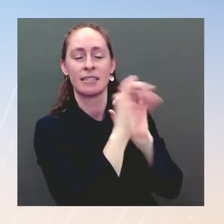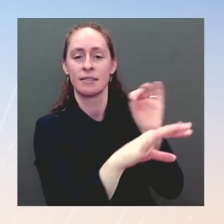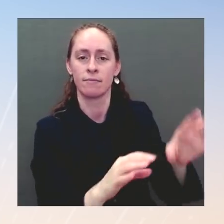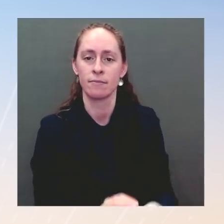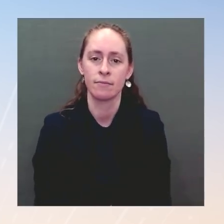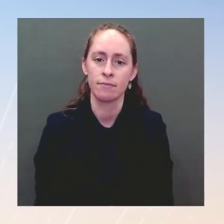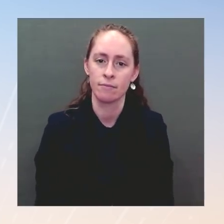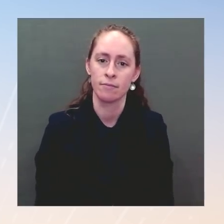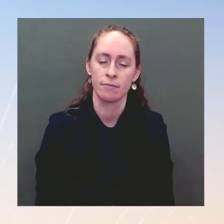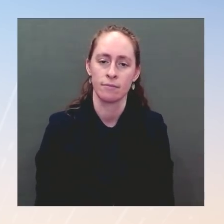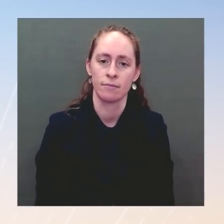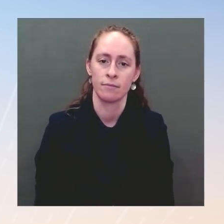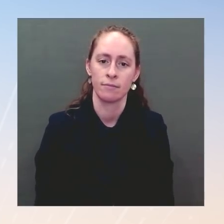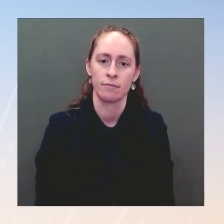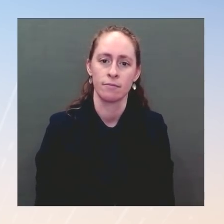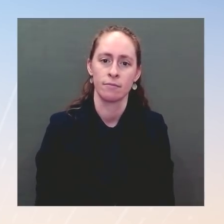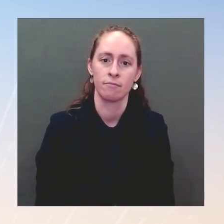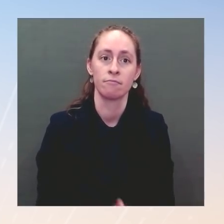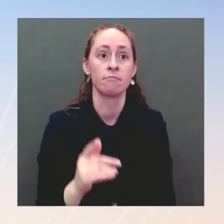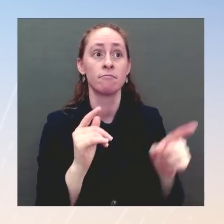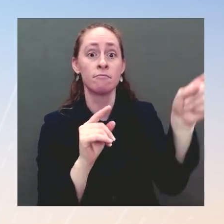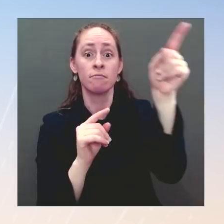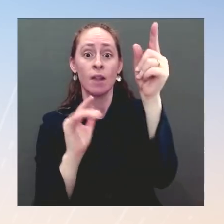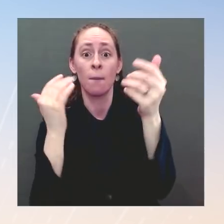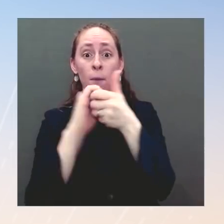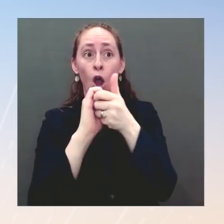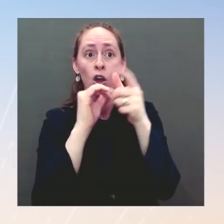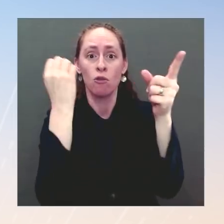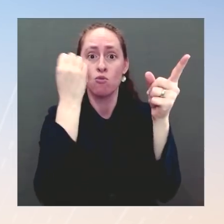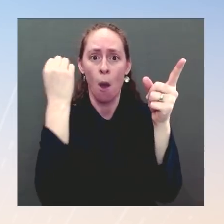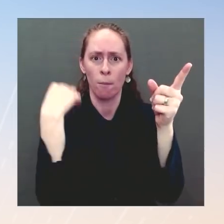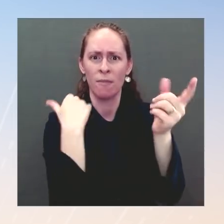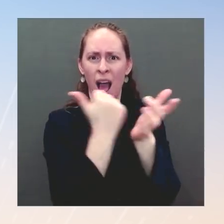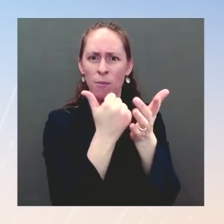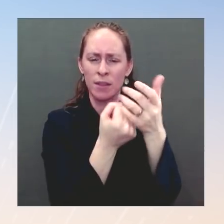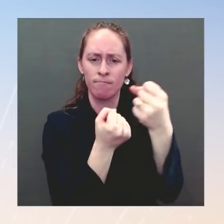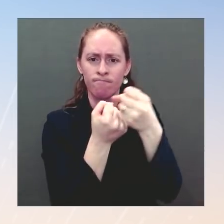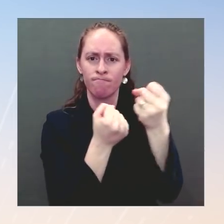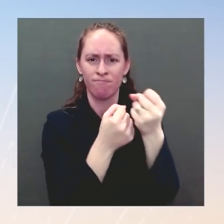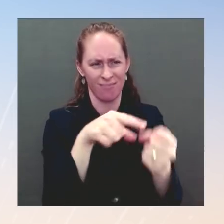to make sure they know we have their backs and support them. We will continue to plus this all up.